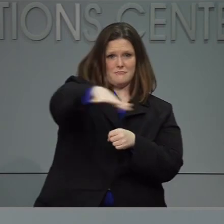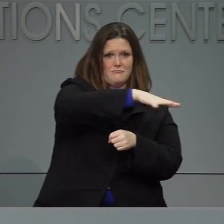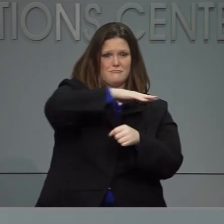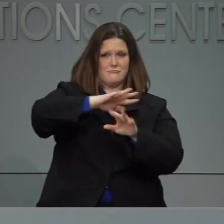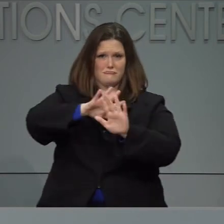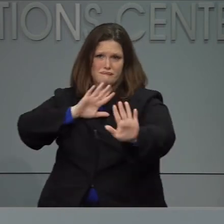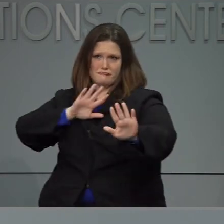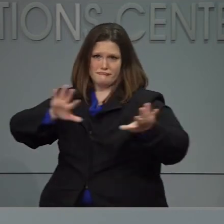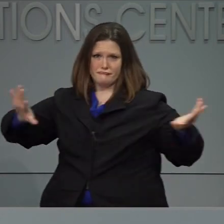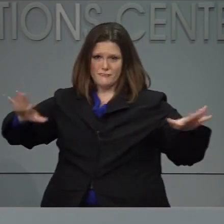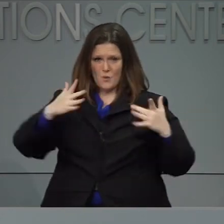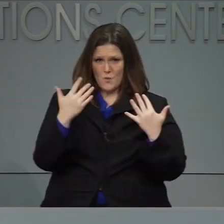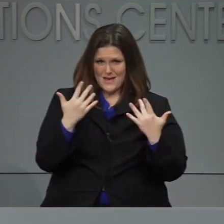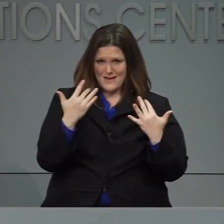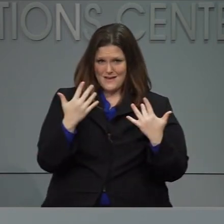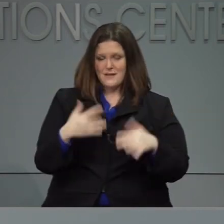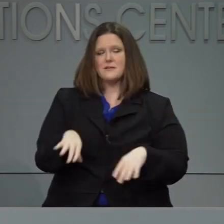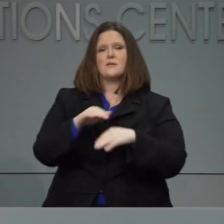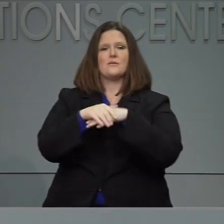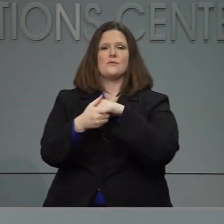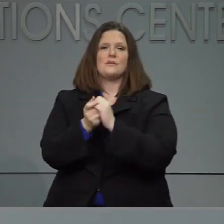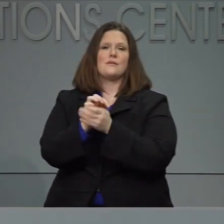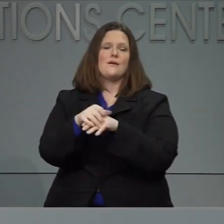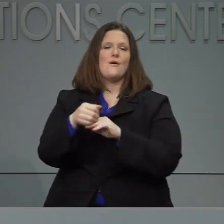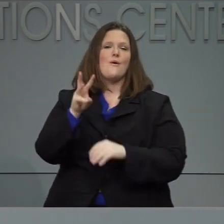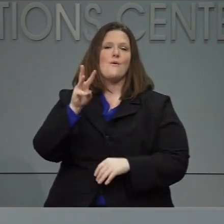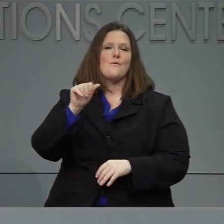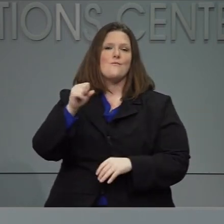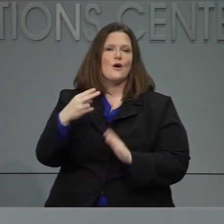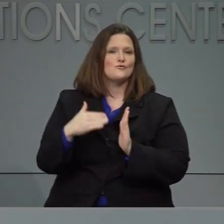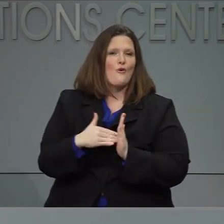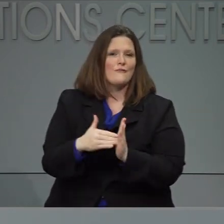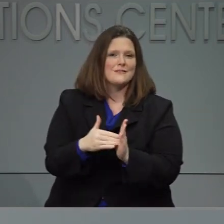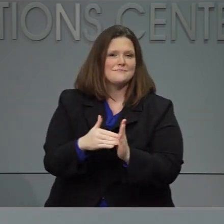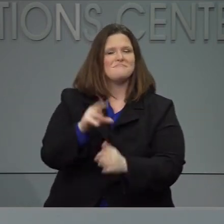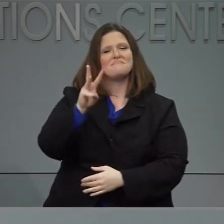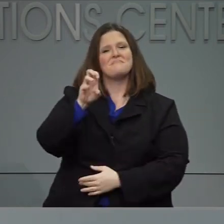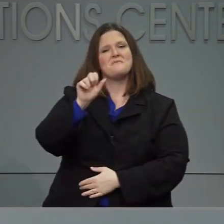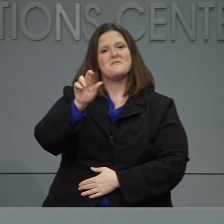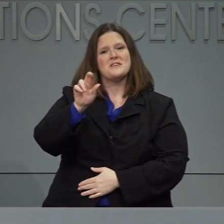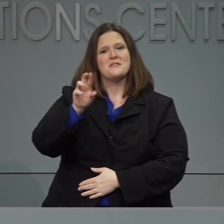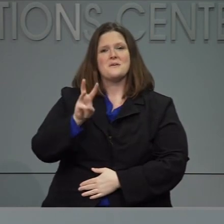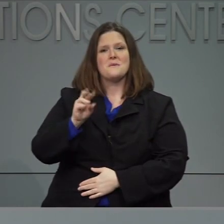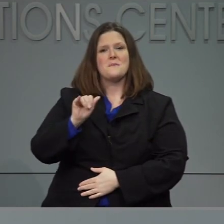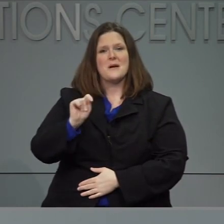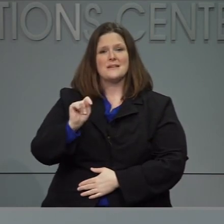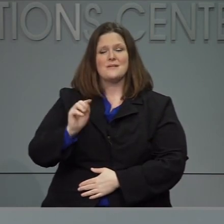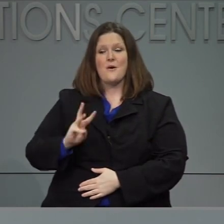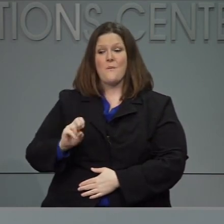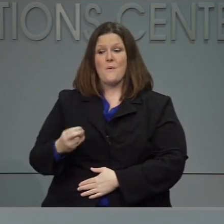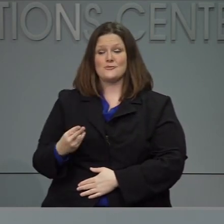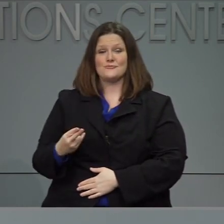IT'S THE 3 W'S WEAR, WAIT. SO WITH THAT IS JUST ME TODAY AND SO I'M GOING TO TURN IT